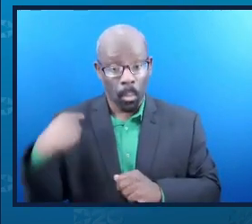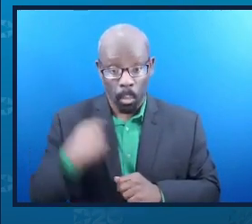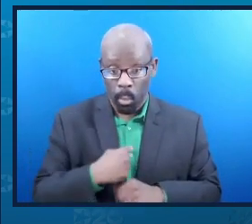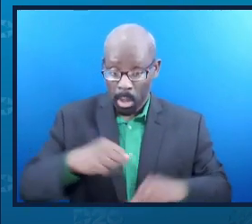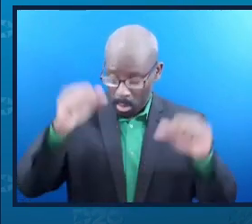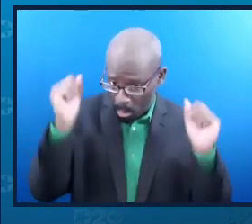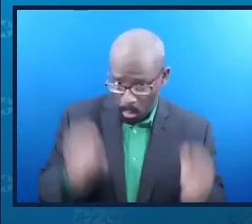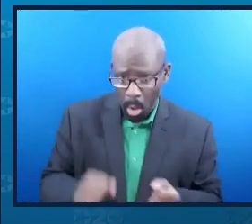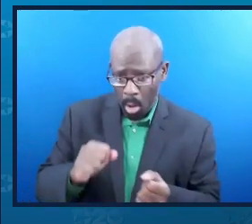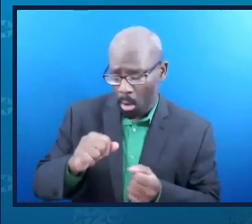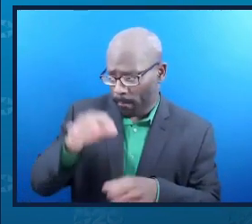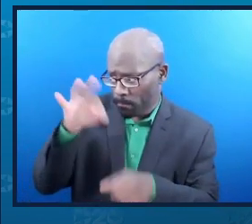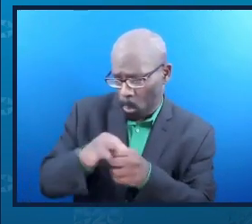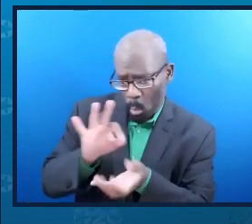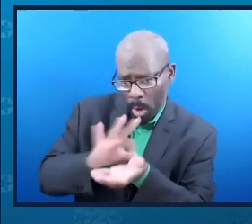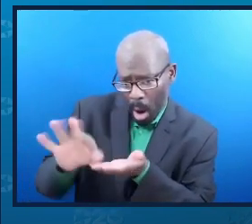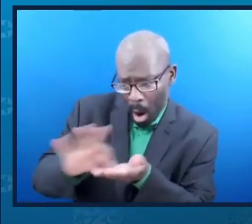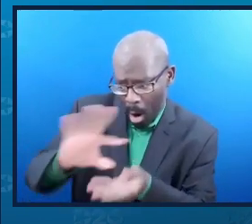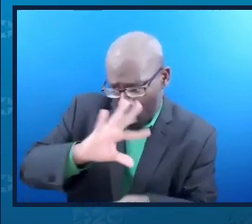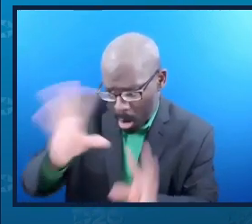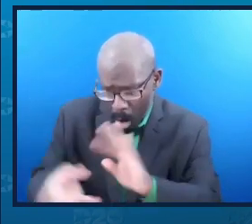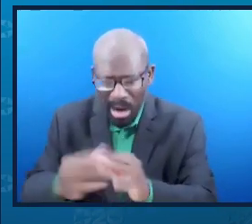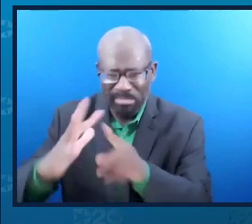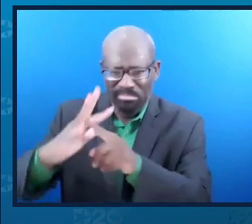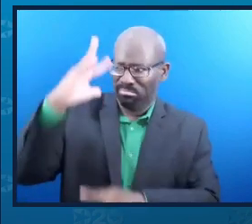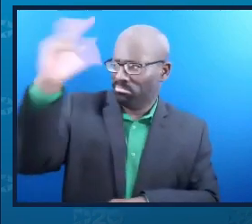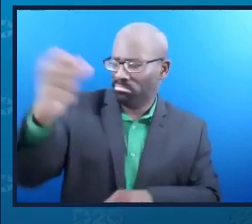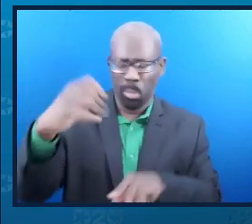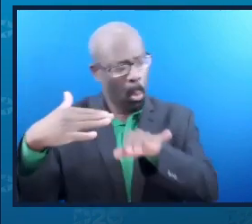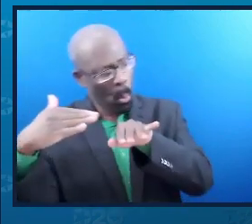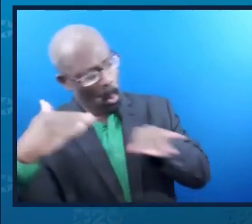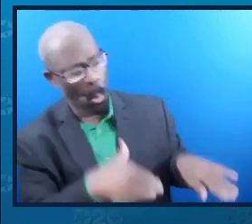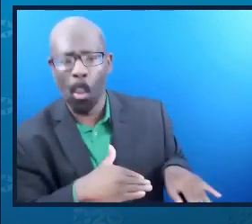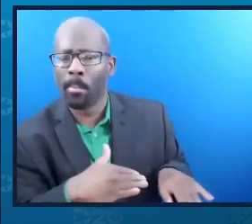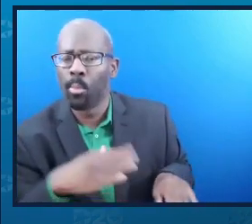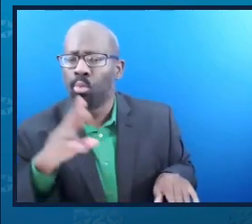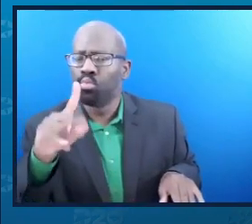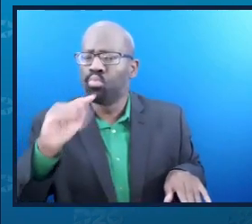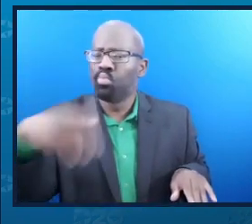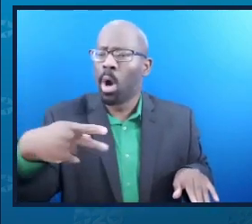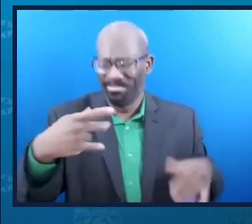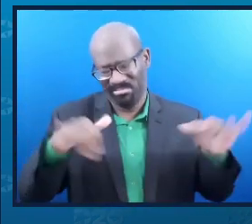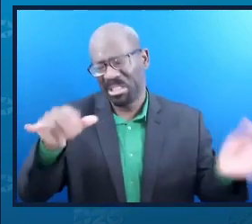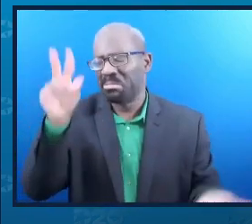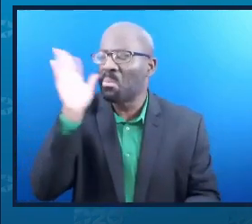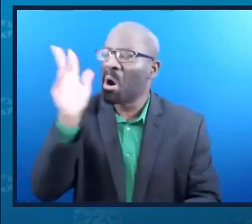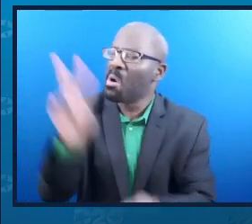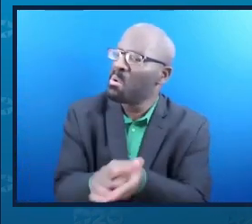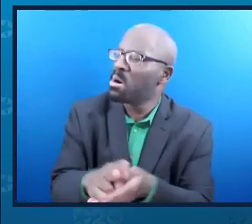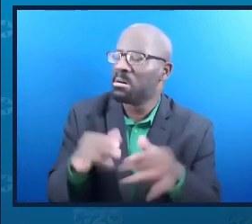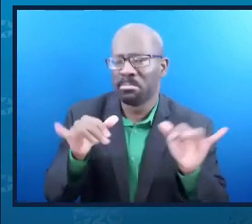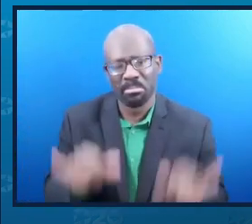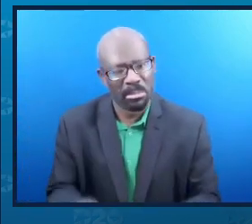WE NEED NUMBERS OVERAMMING, SO TRUMP CAN'T SNEAK OR STEAL HIS